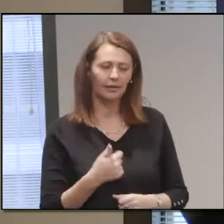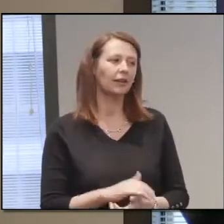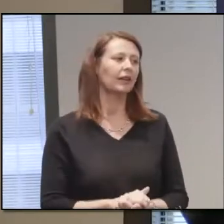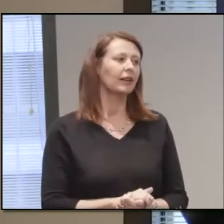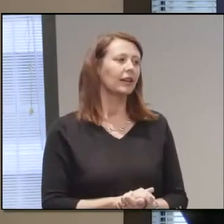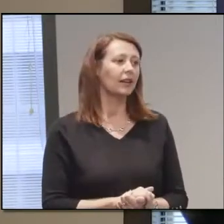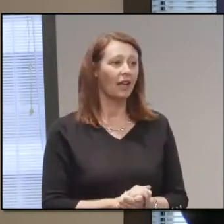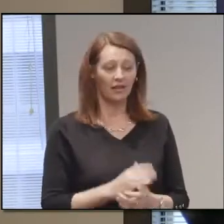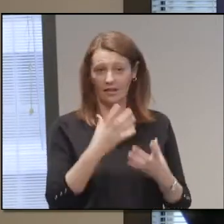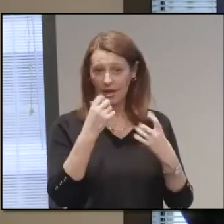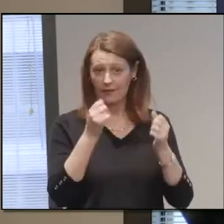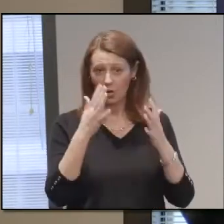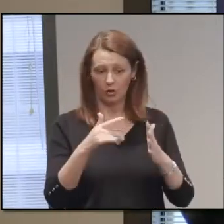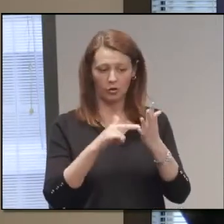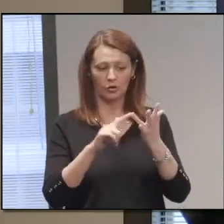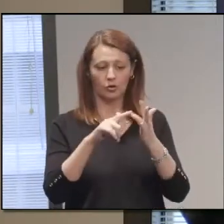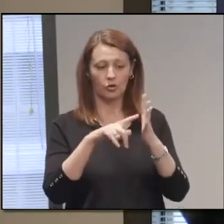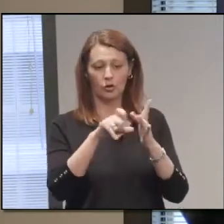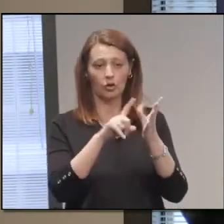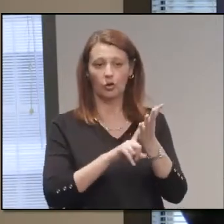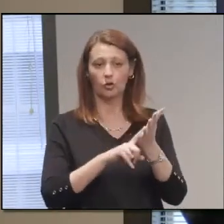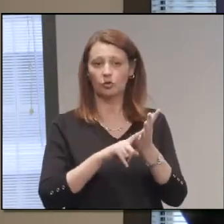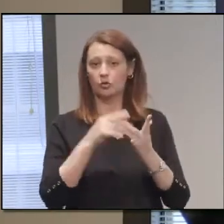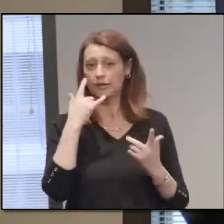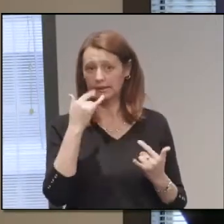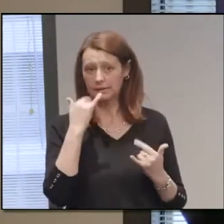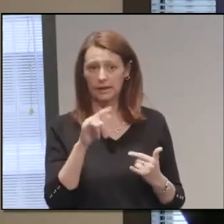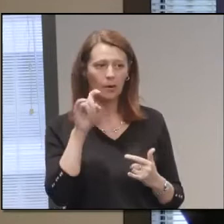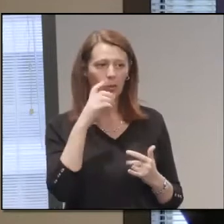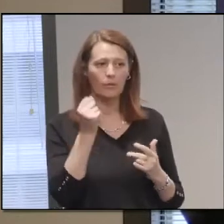There's lots of toxicological testing. I think the issue is when we've got the case of say